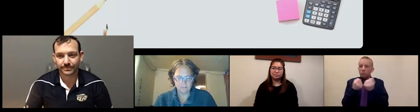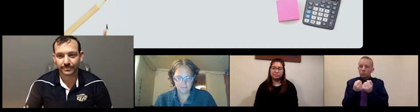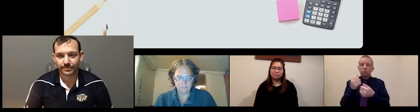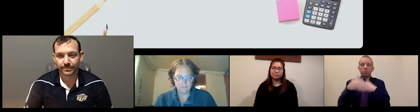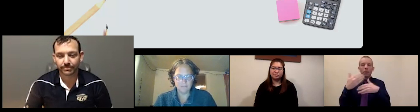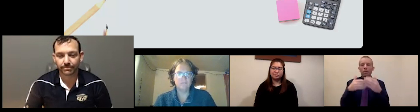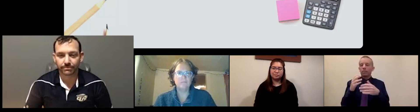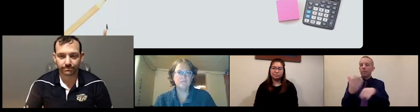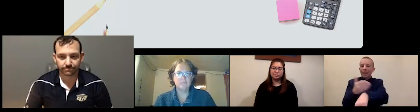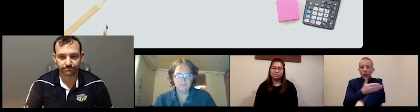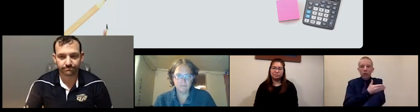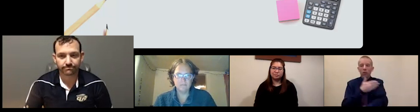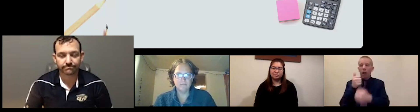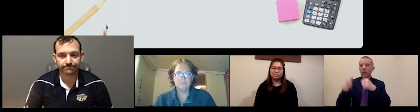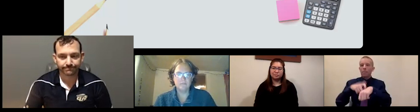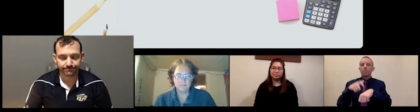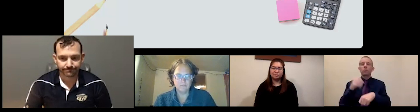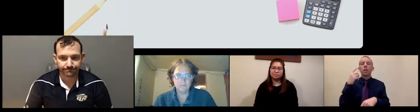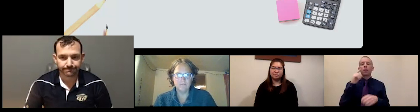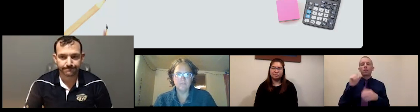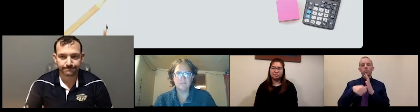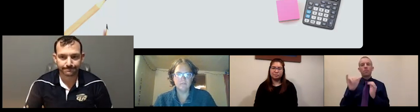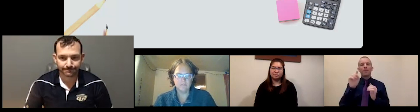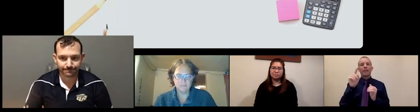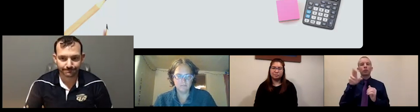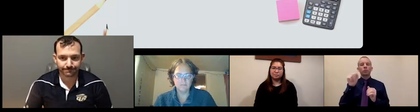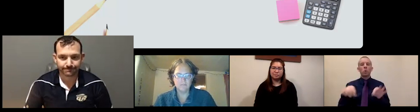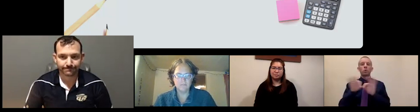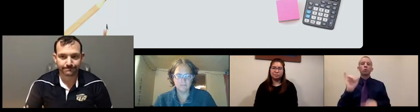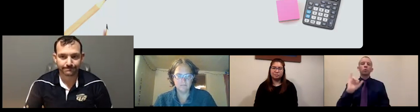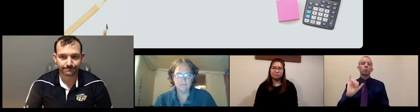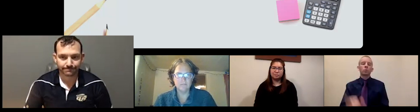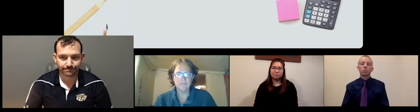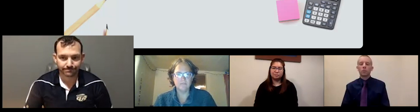and helps you get better every time. I wanted to emphasize that mentors are important too.